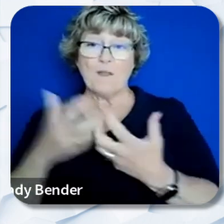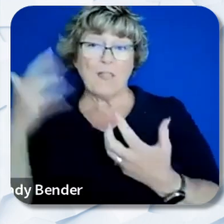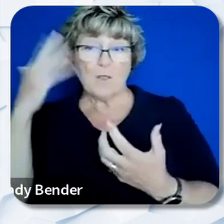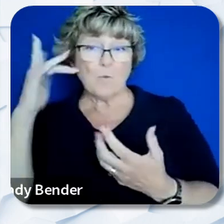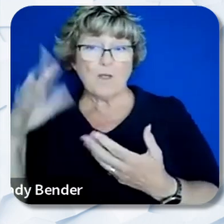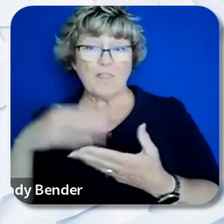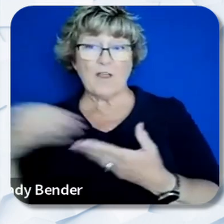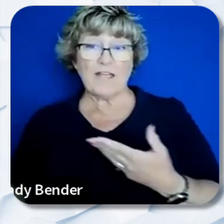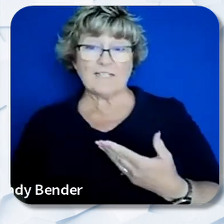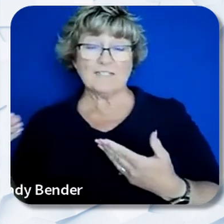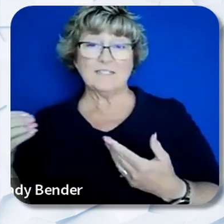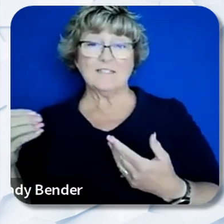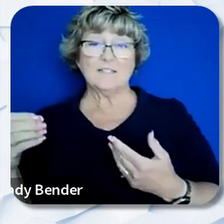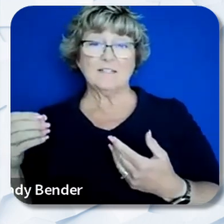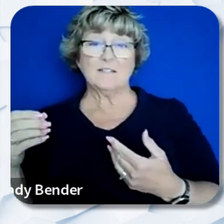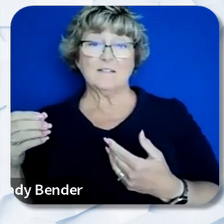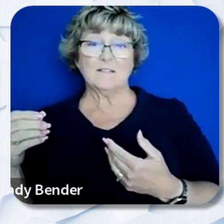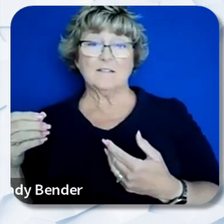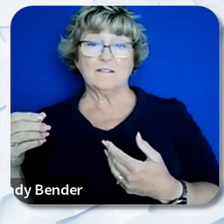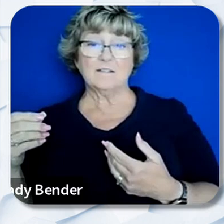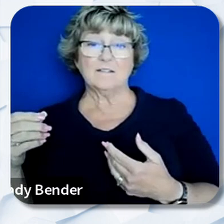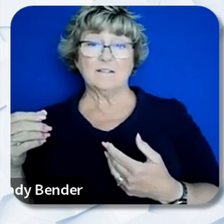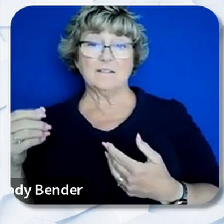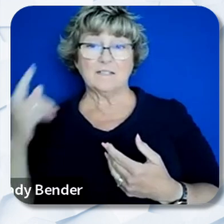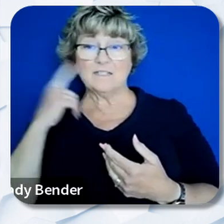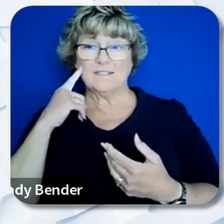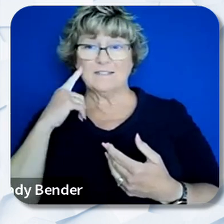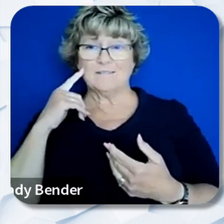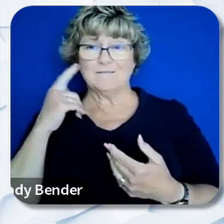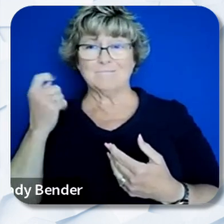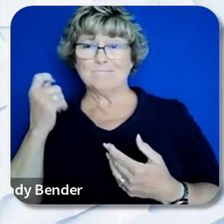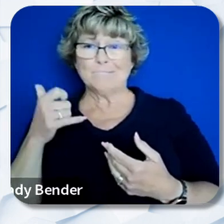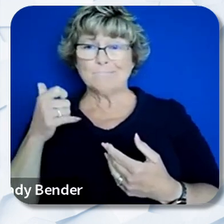I know that sounds a little, I don't know, maybe obnoxious, but that that's what data